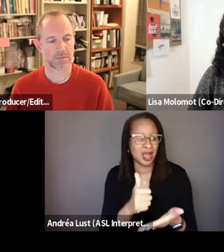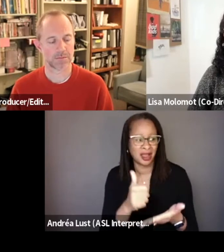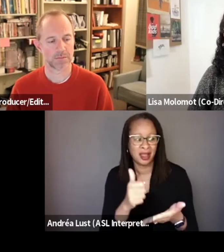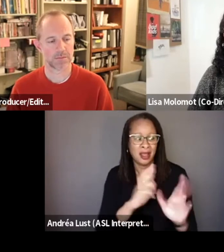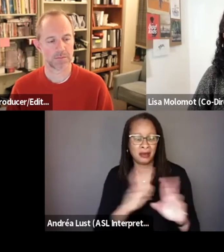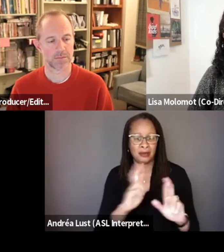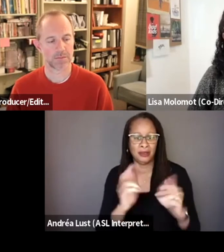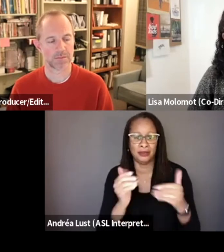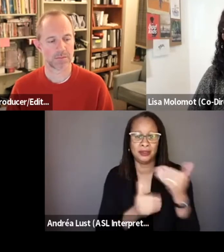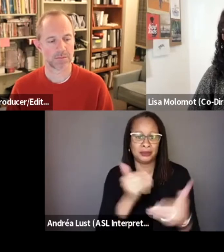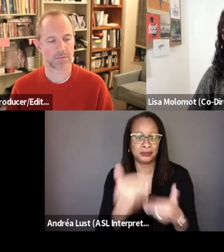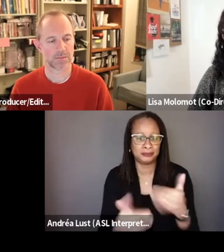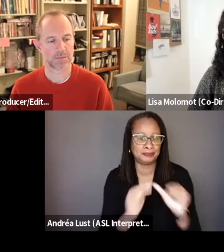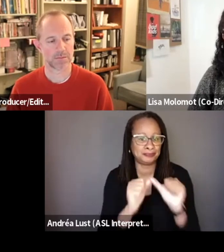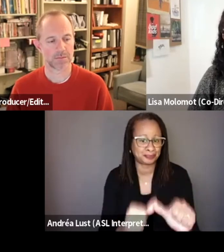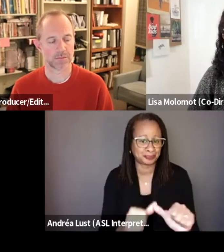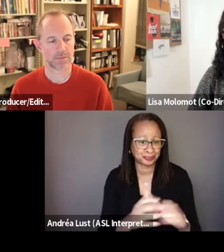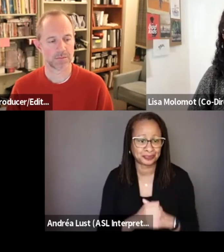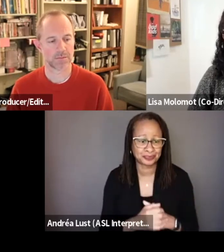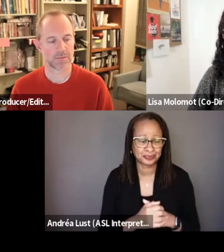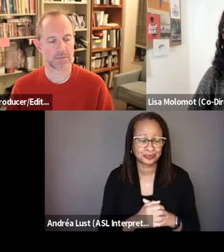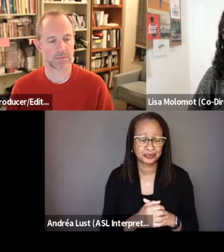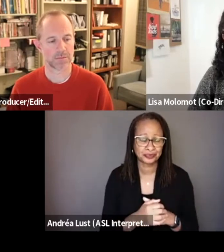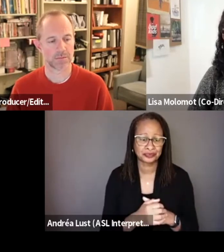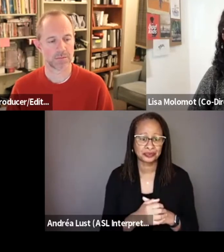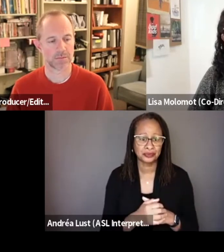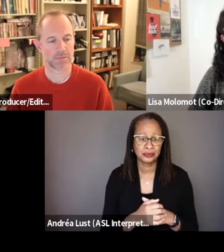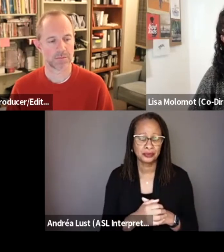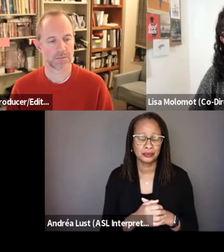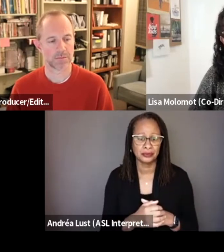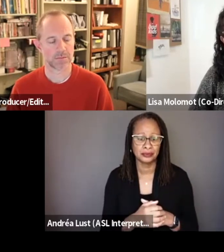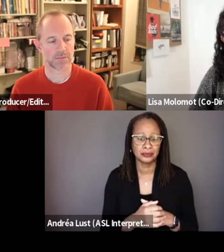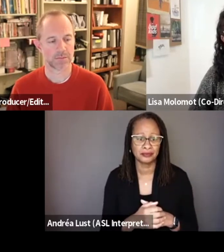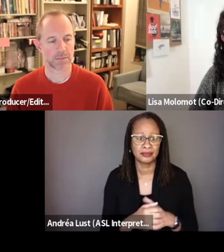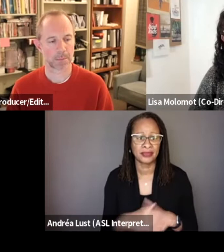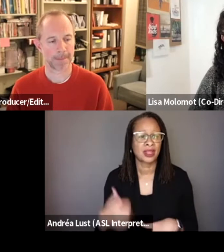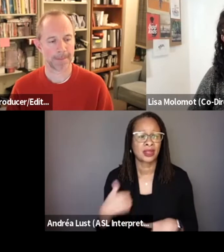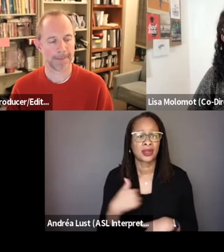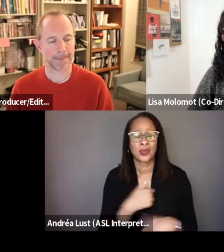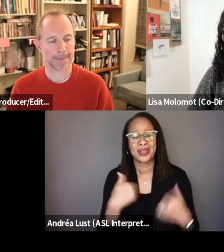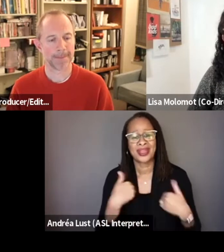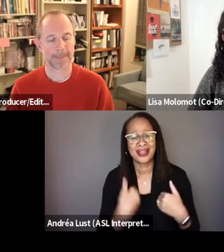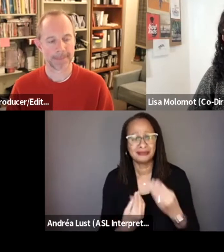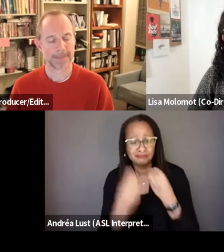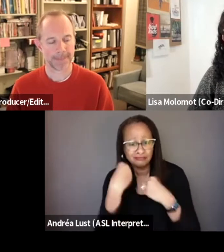And the Romans, I mean, we had meals together.